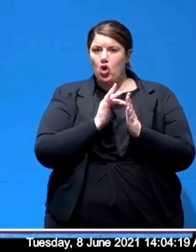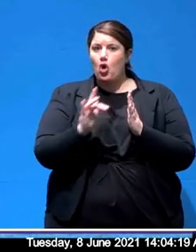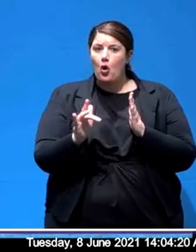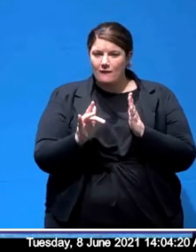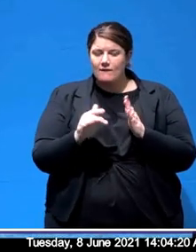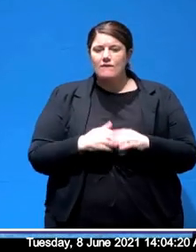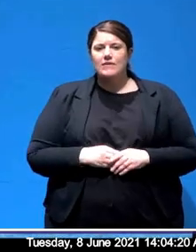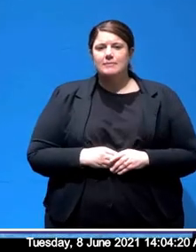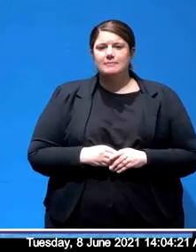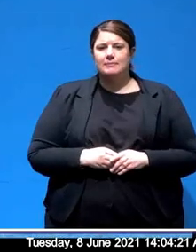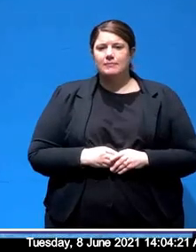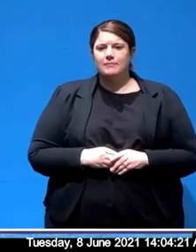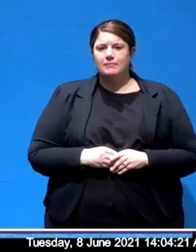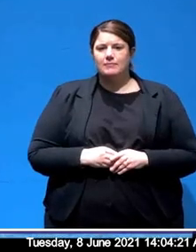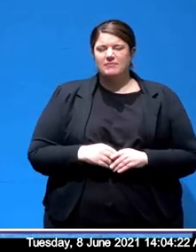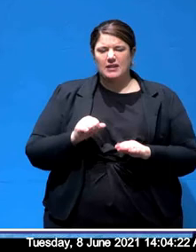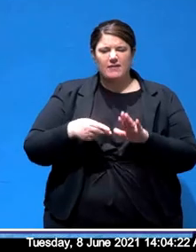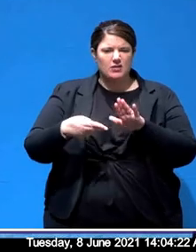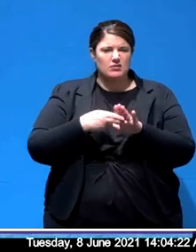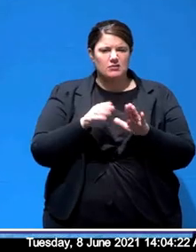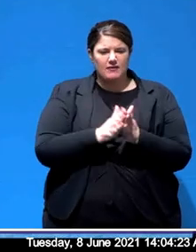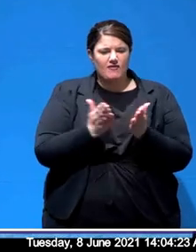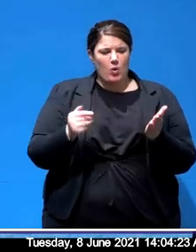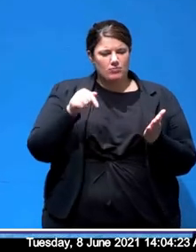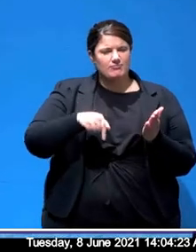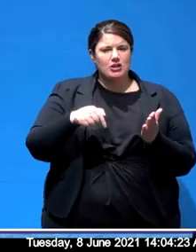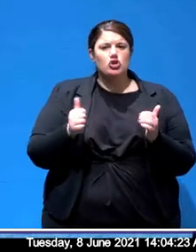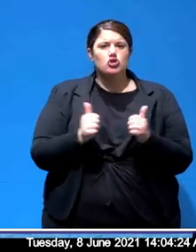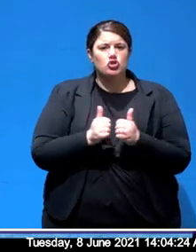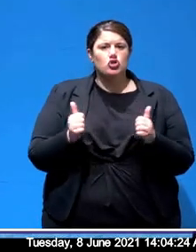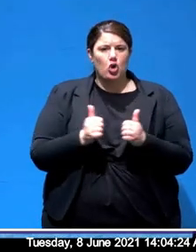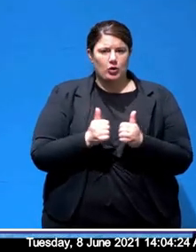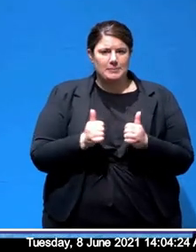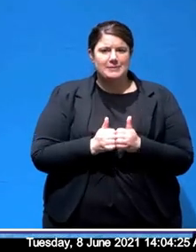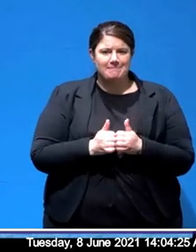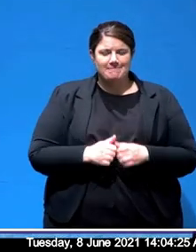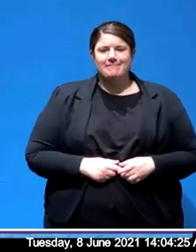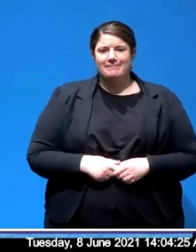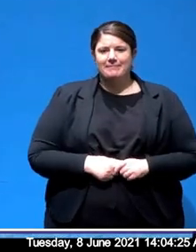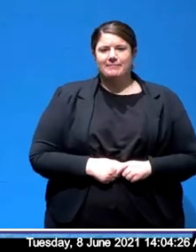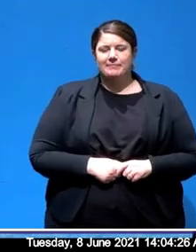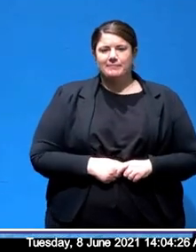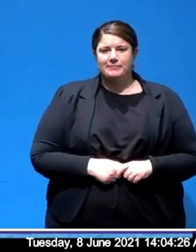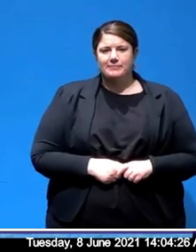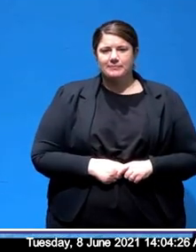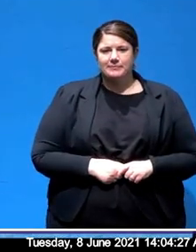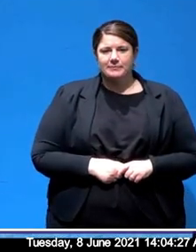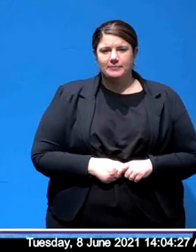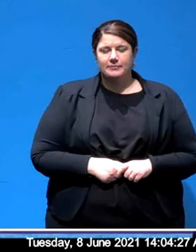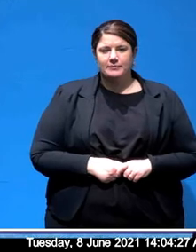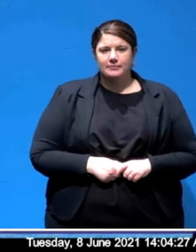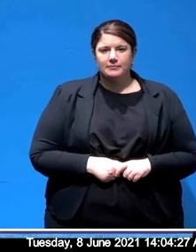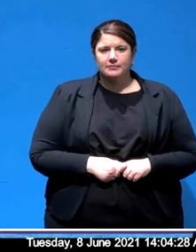The document ID is SAG.0002.0007.2036.